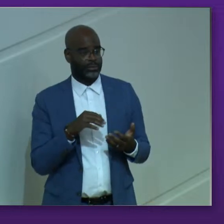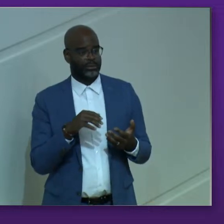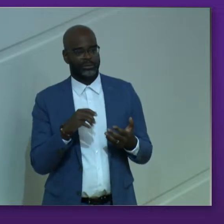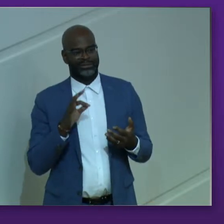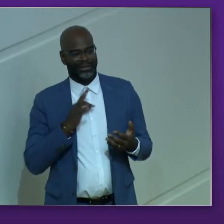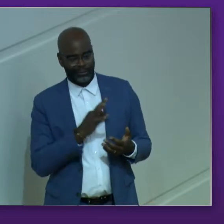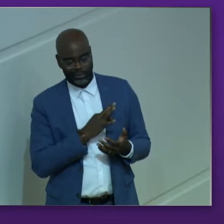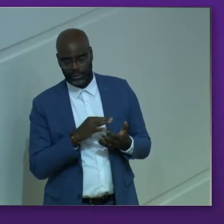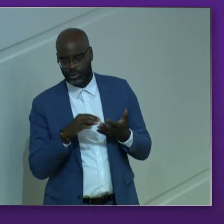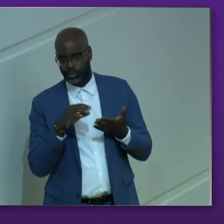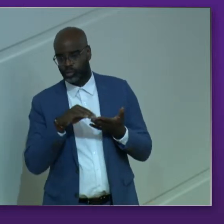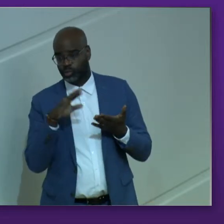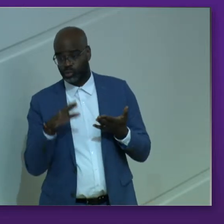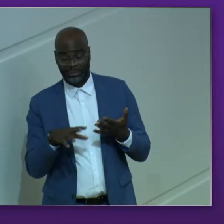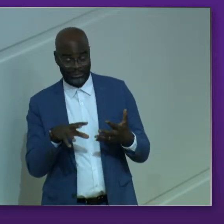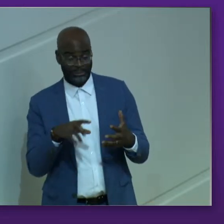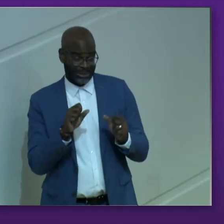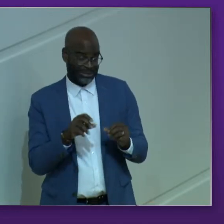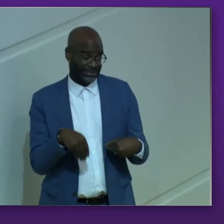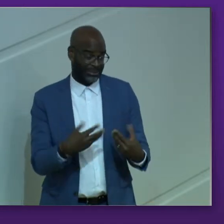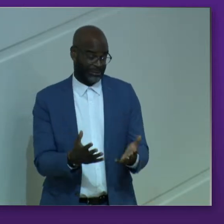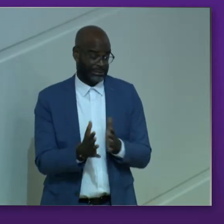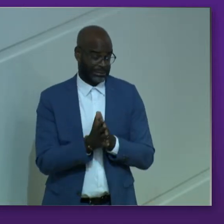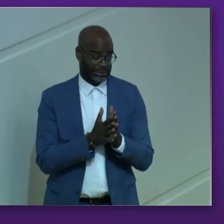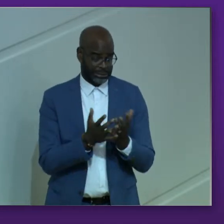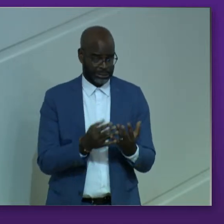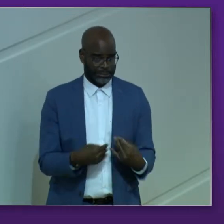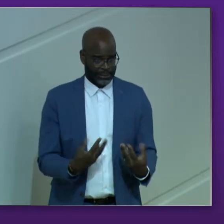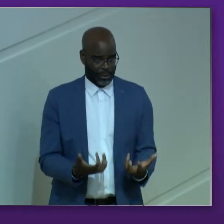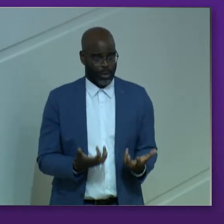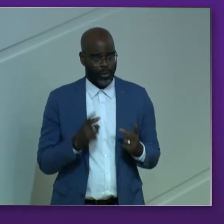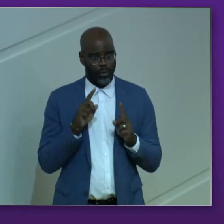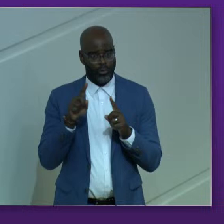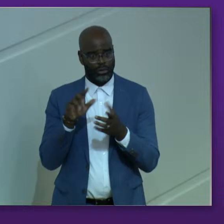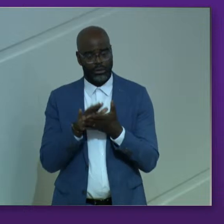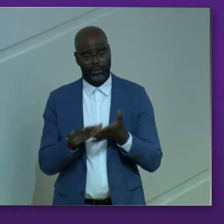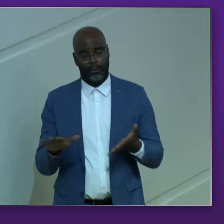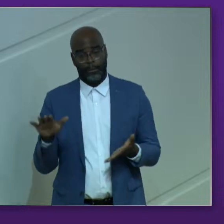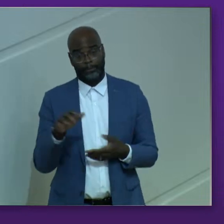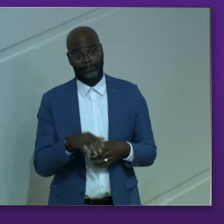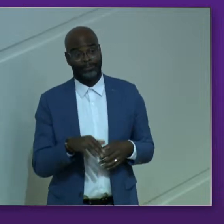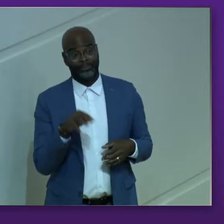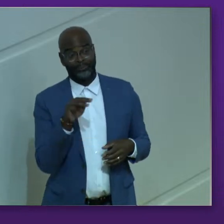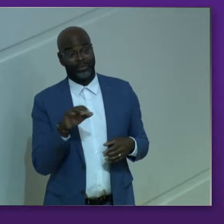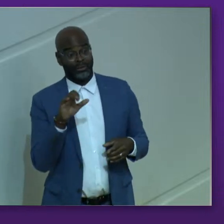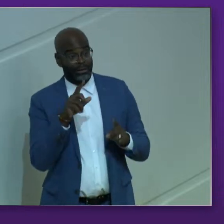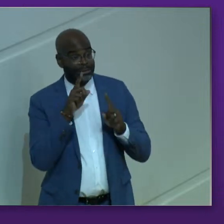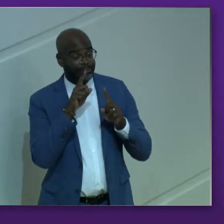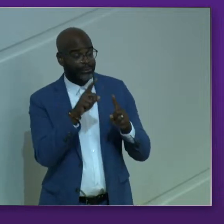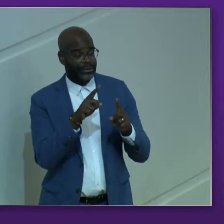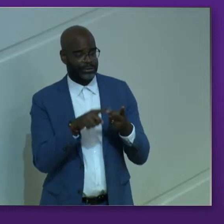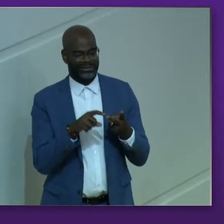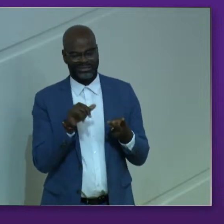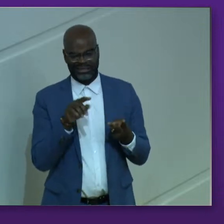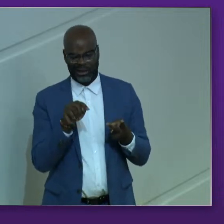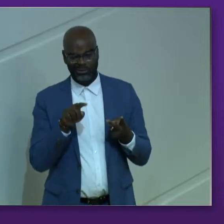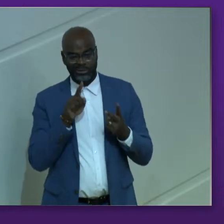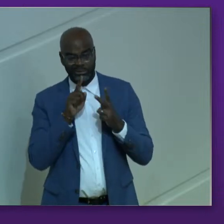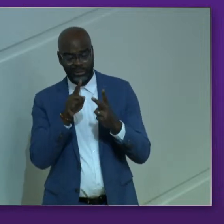MONTGOMERY COLLEGE AND OUR COMMUNITY. AND IF THE EXCESS GOAL OF THE TRANSMITTAL ASPIRATIONS CREATING A COLLEGE